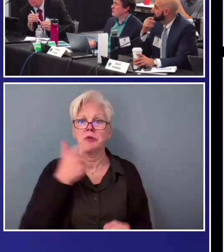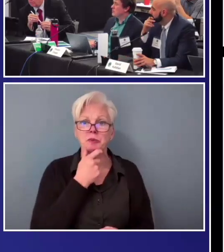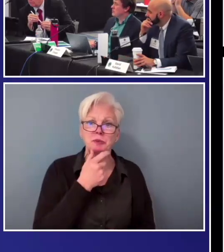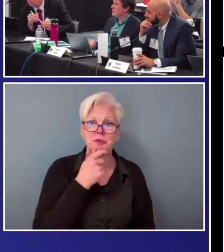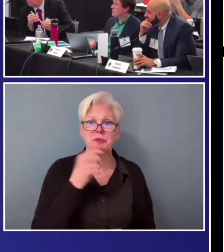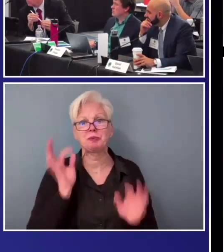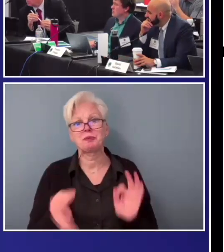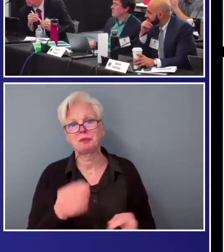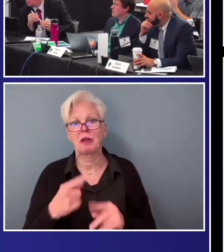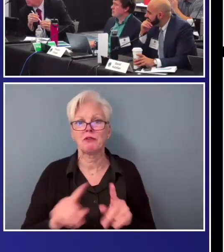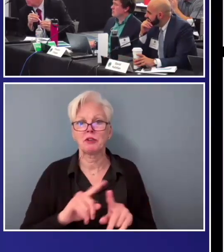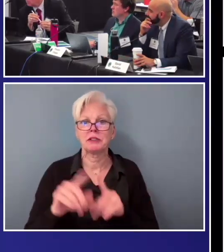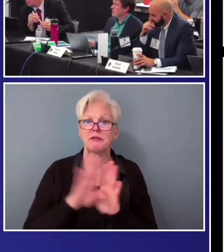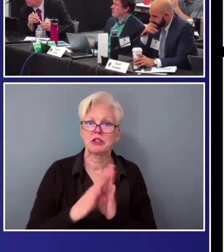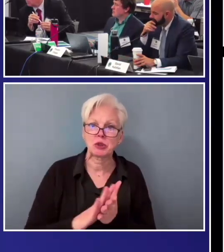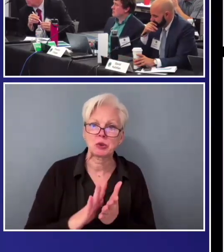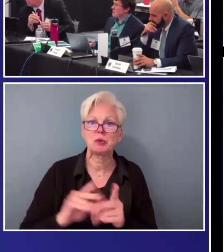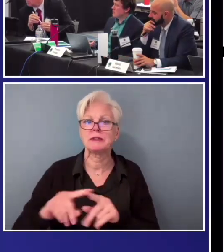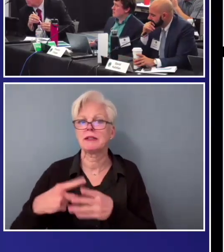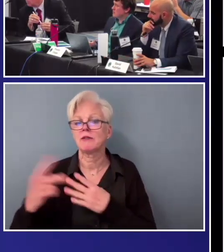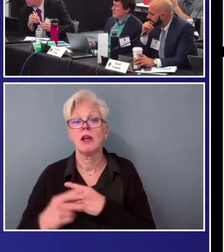You mean in terms of the statistically reliable concept?